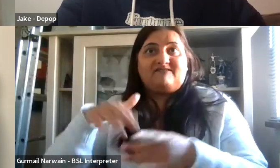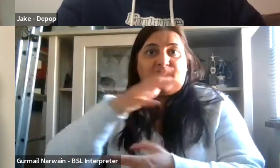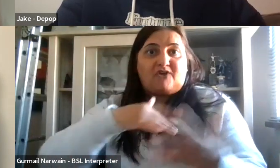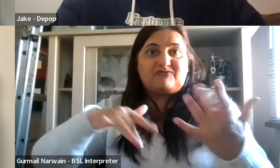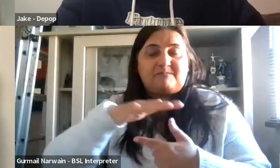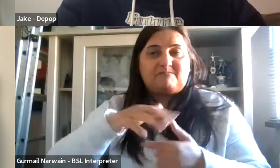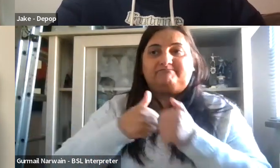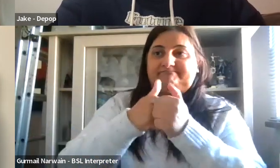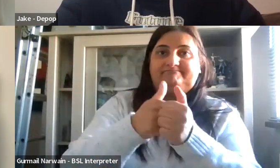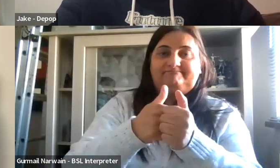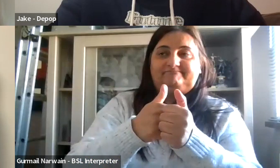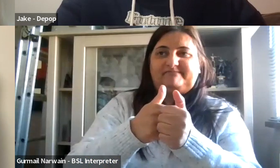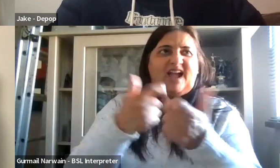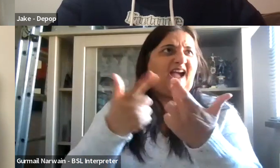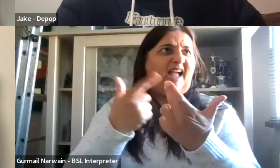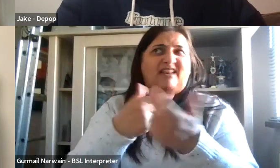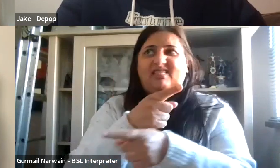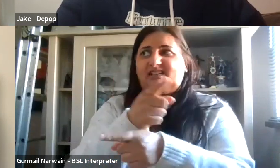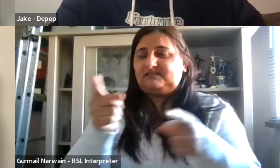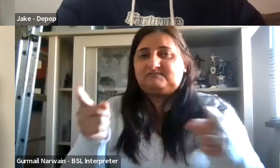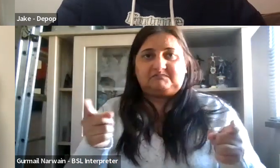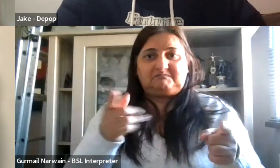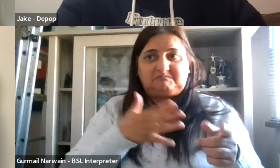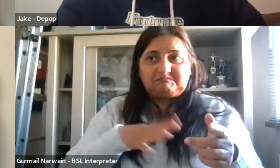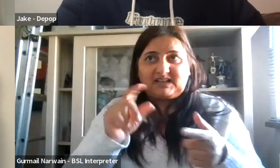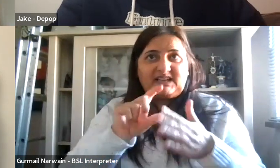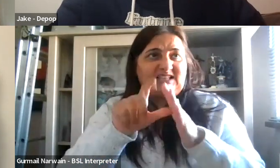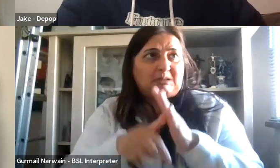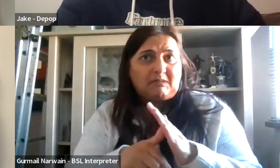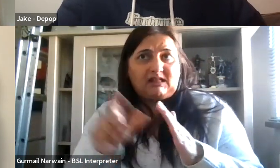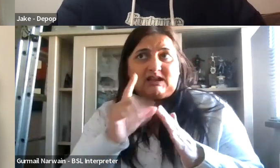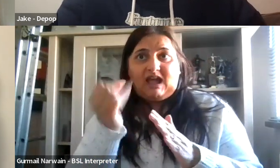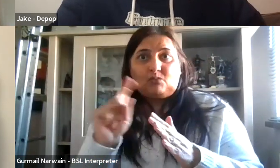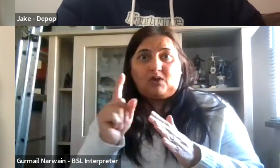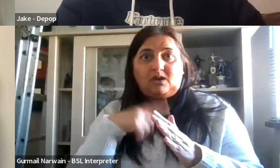Our environment. So we can support and accommodate any kind of need or disability. So we can support and accommodate need or disability.